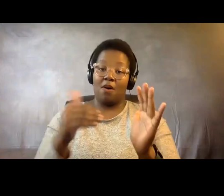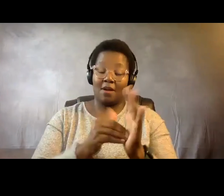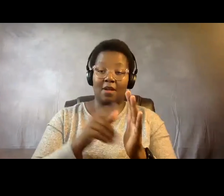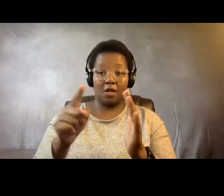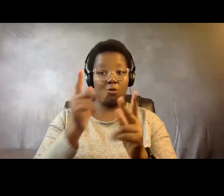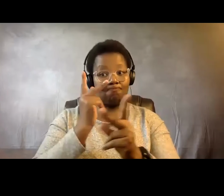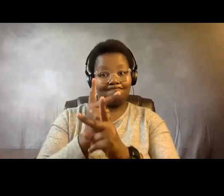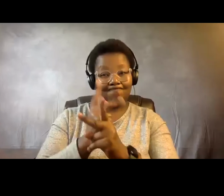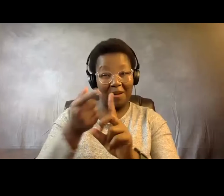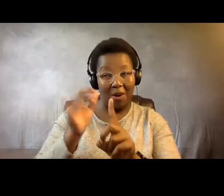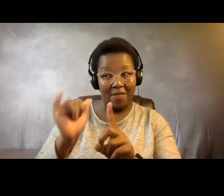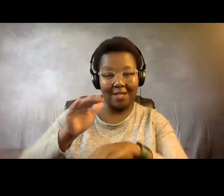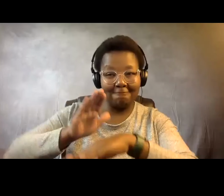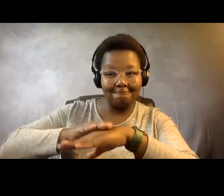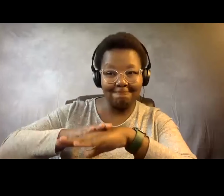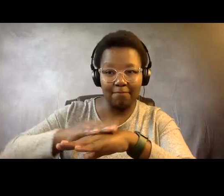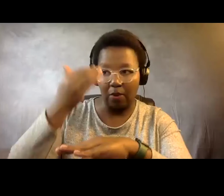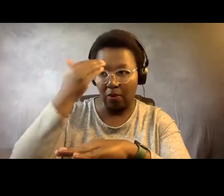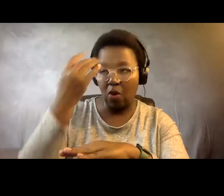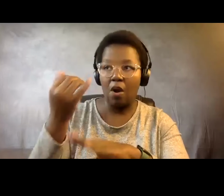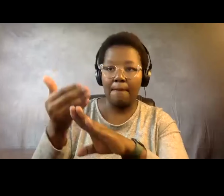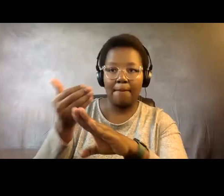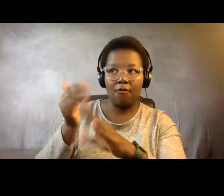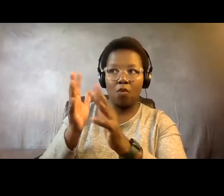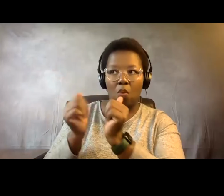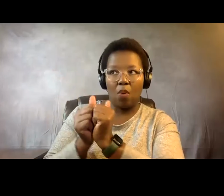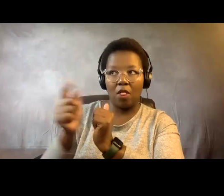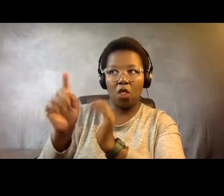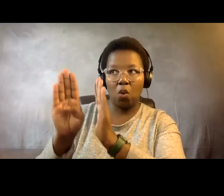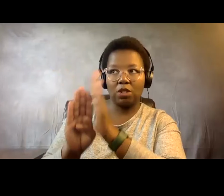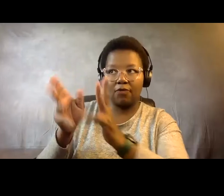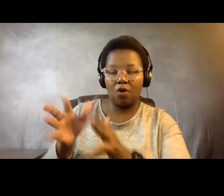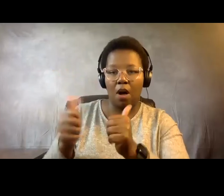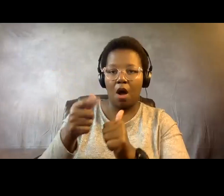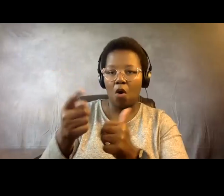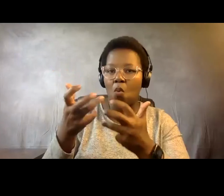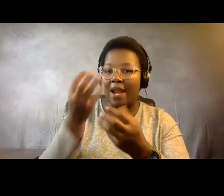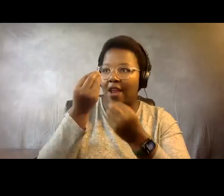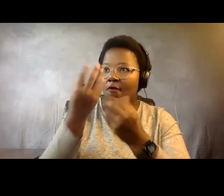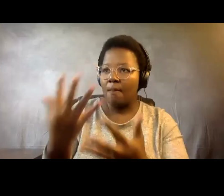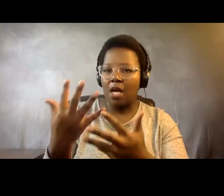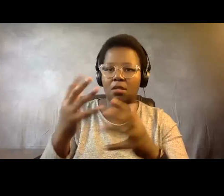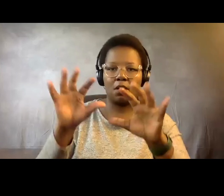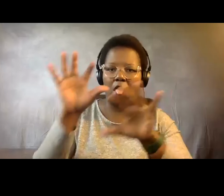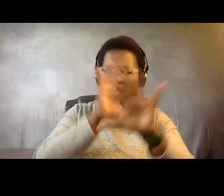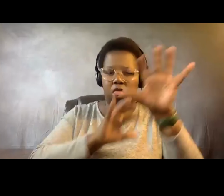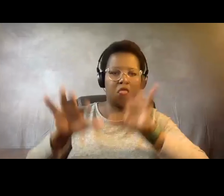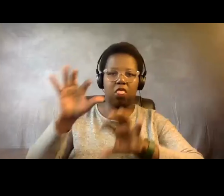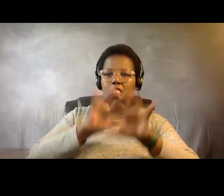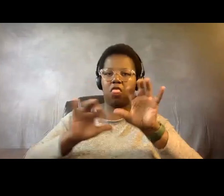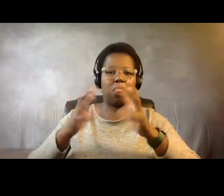developer before starting to mess around with the content order versus visual order of your